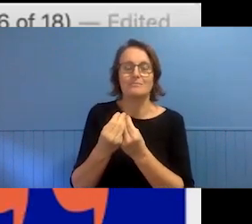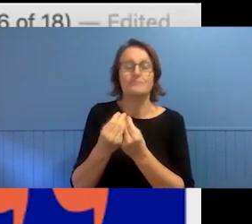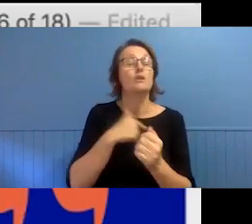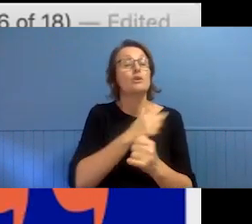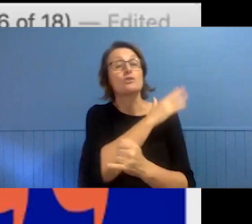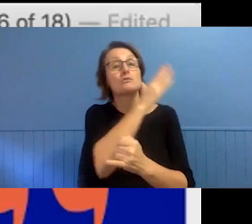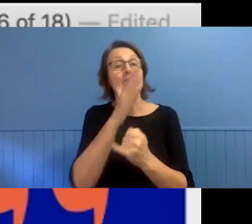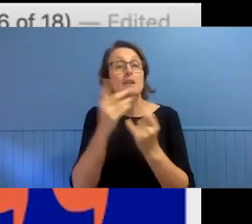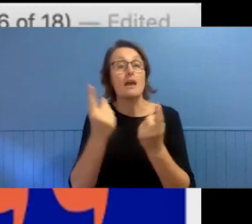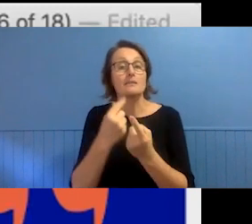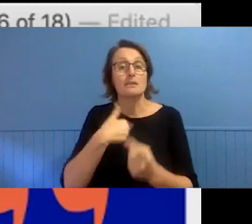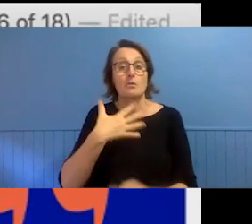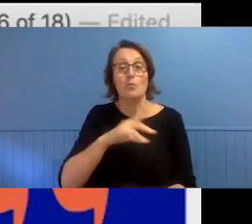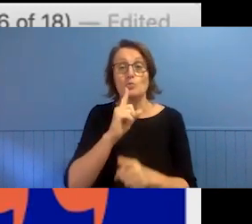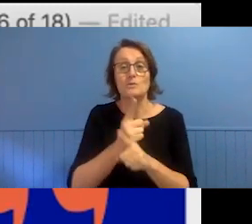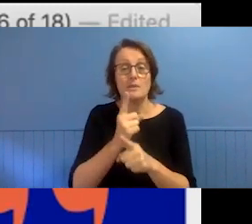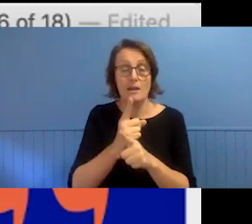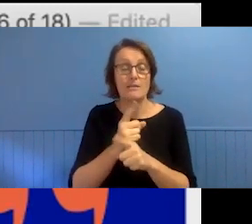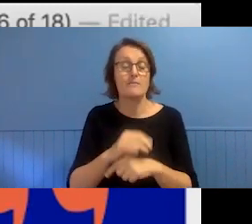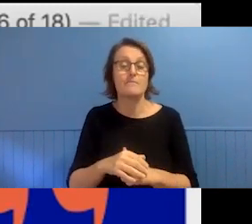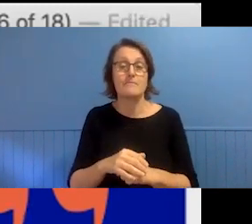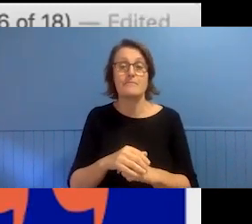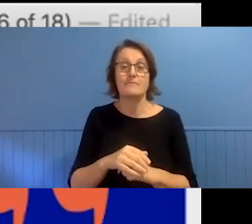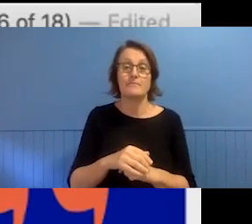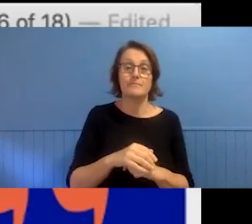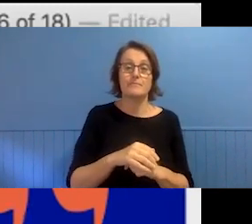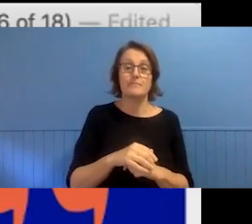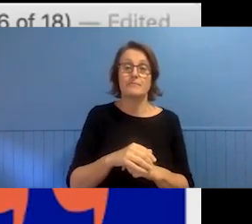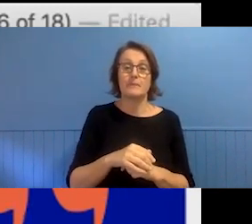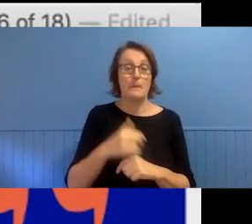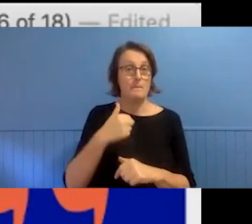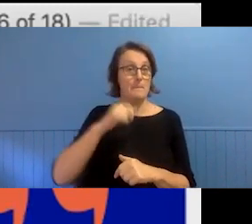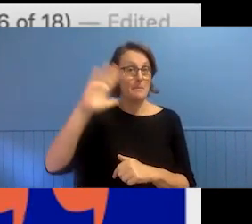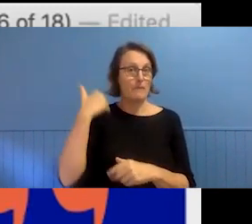when I was involved every day in a technology way, we were wavering the